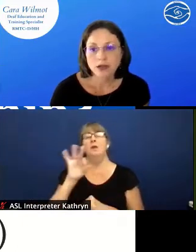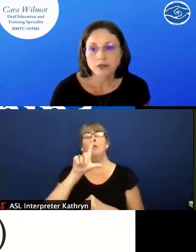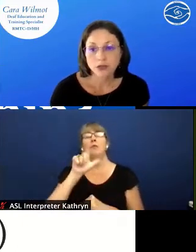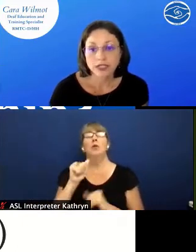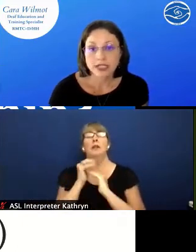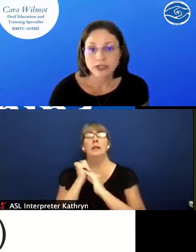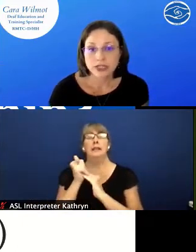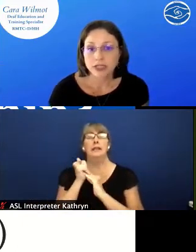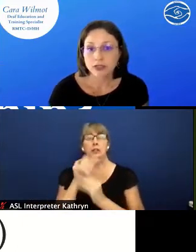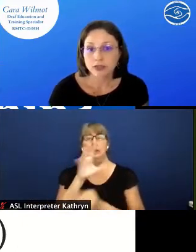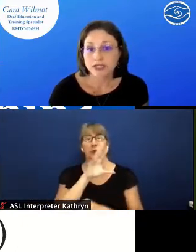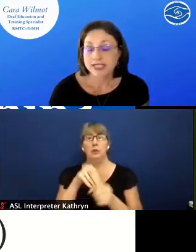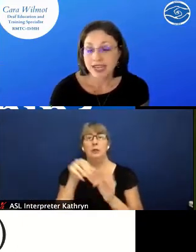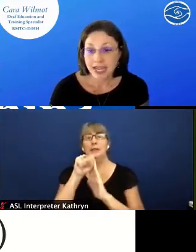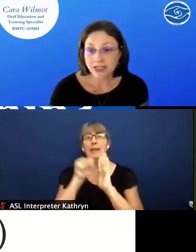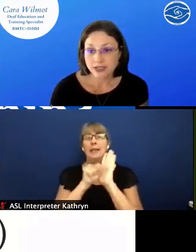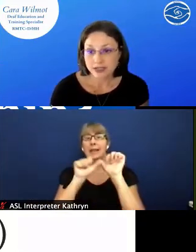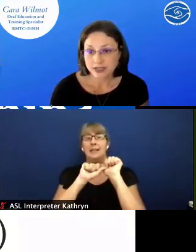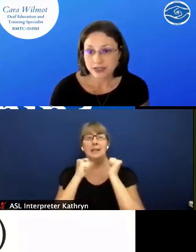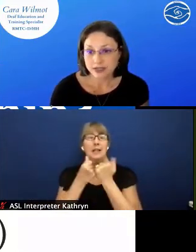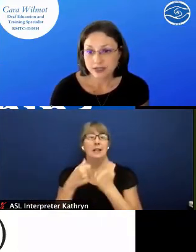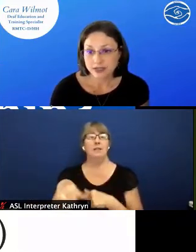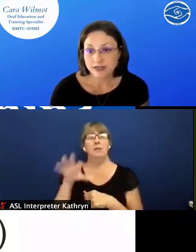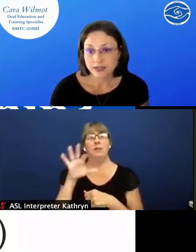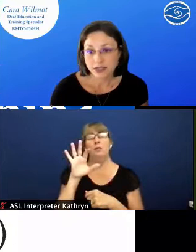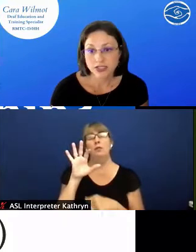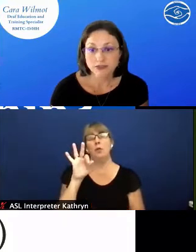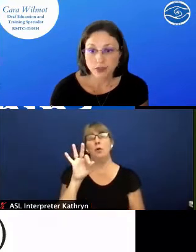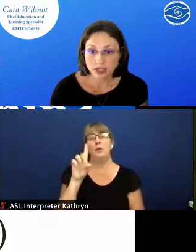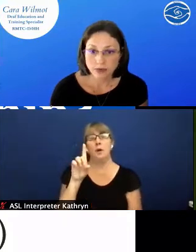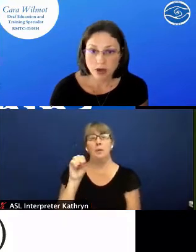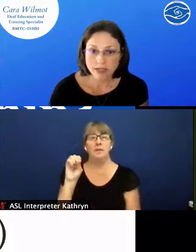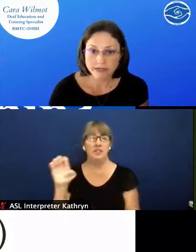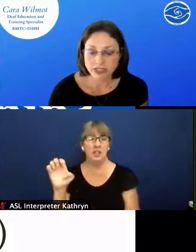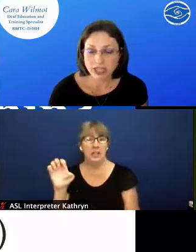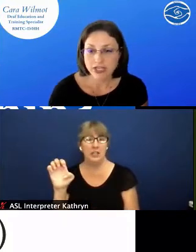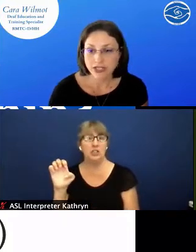Florida leadership includes state agencies, such as the Florida Department of Education.